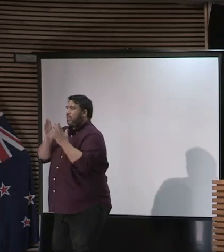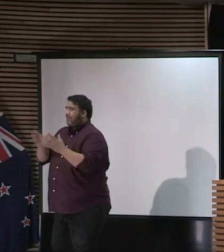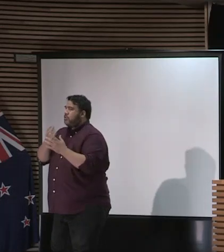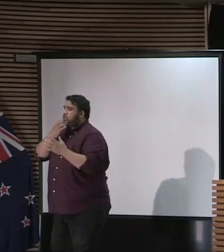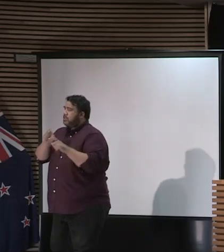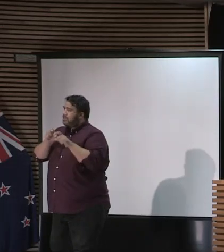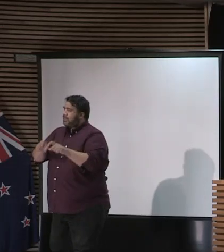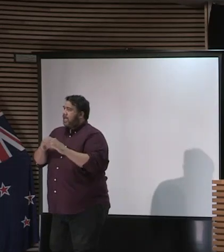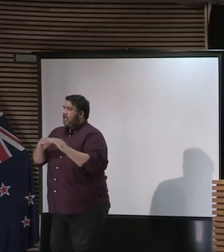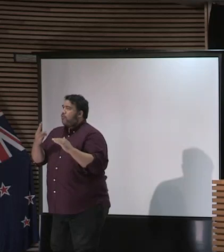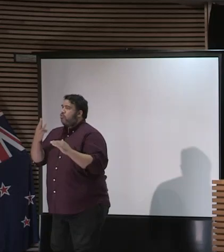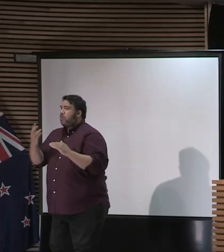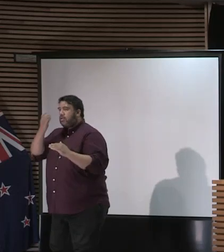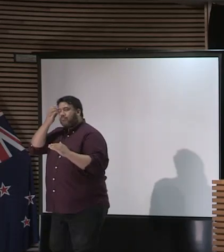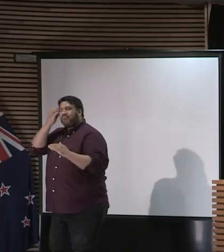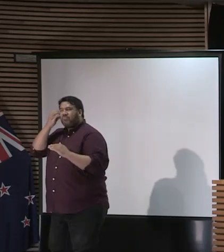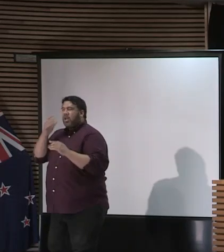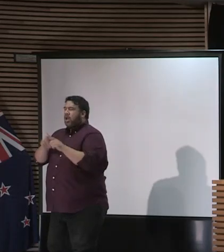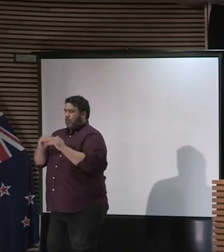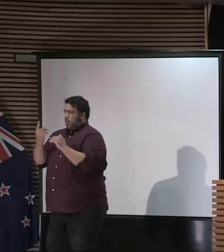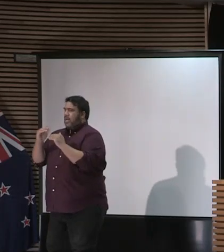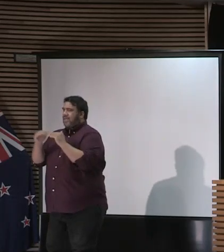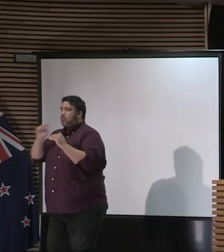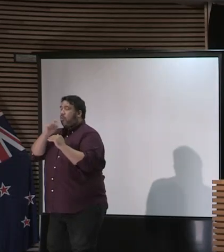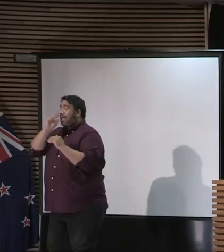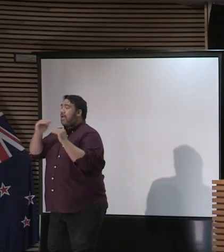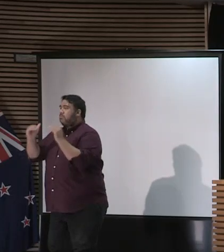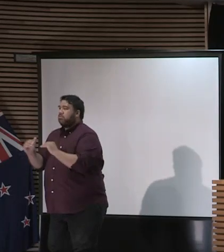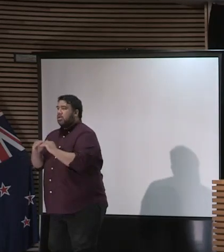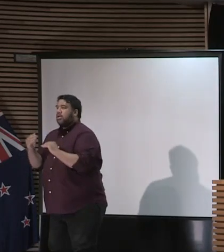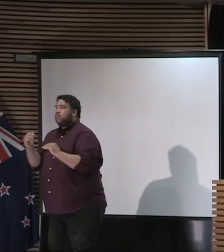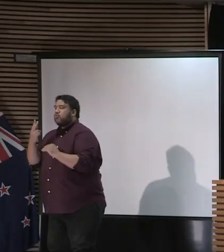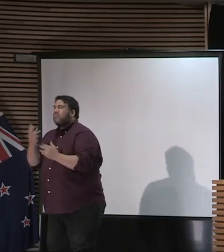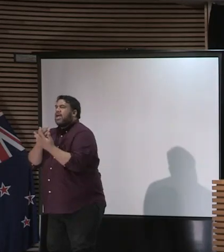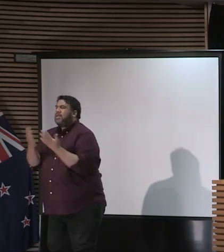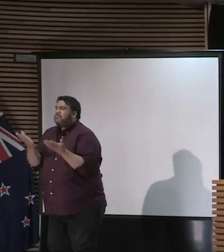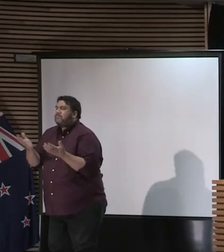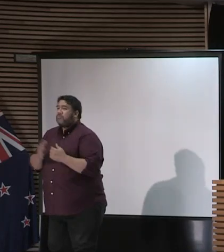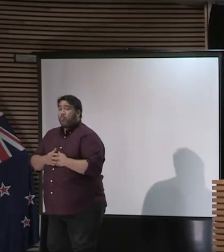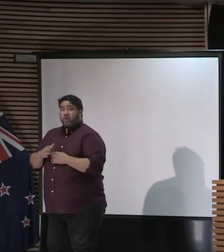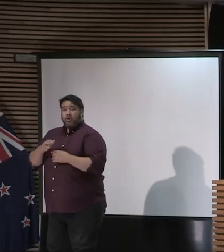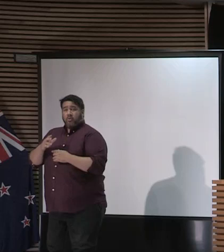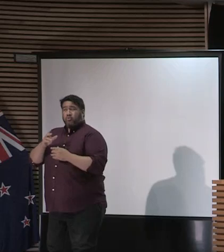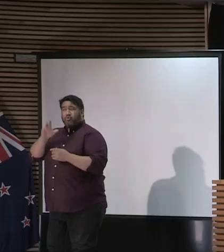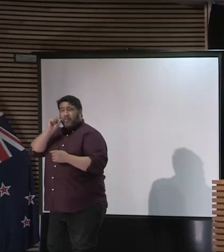is to keep up that work. So we're now in the next phase of the battle and we are not done. I don't think anyone